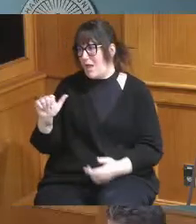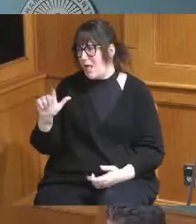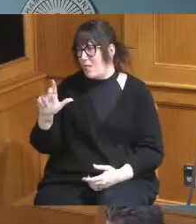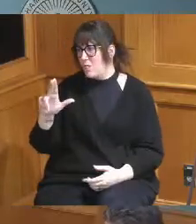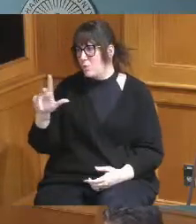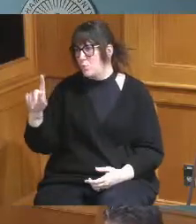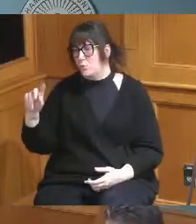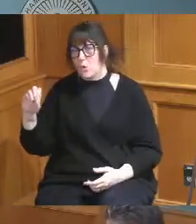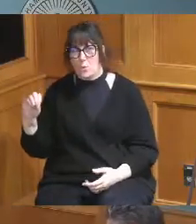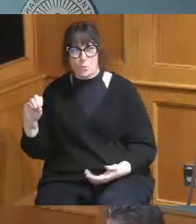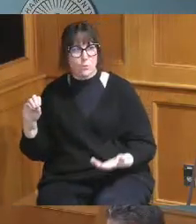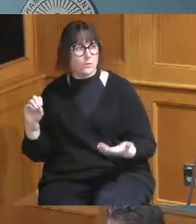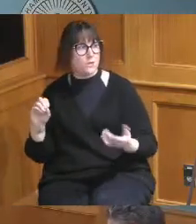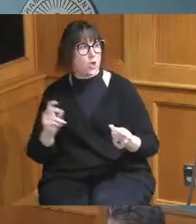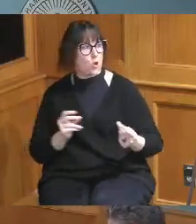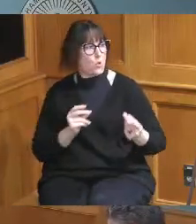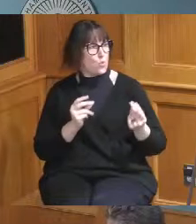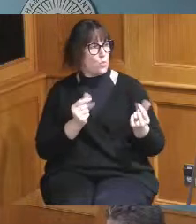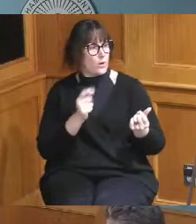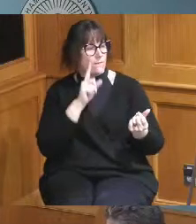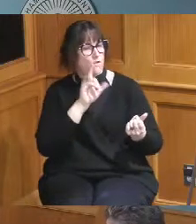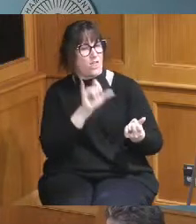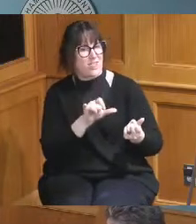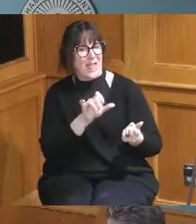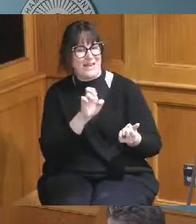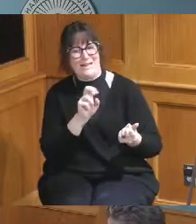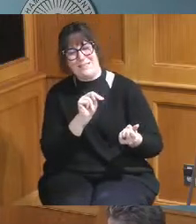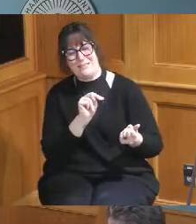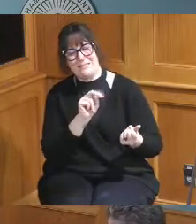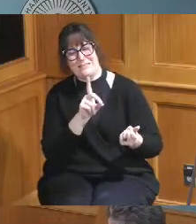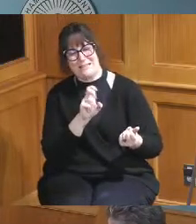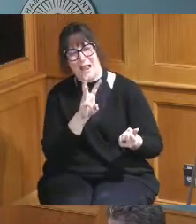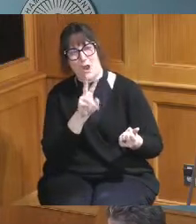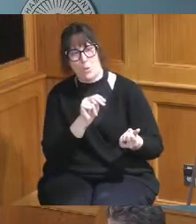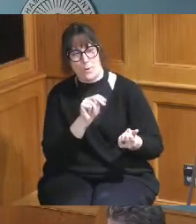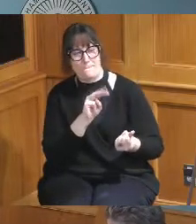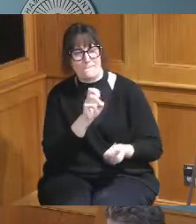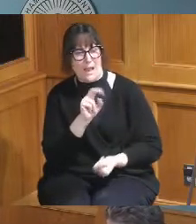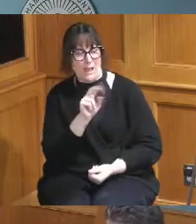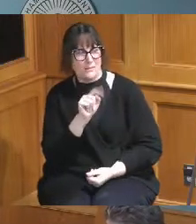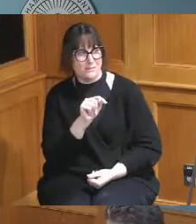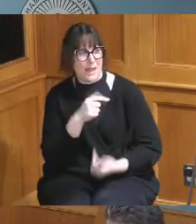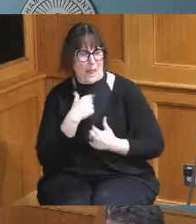want just real quick on the endowment side and and I'd be happy to hear what Luke has to say